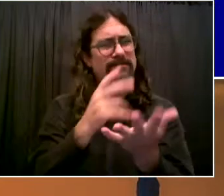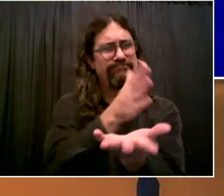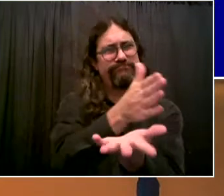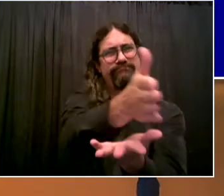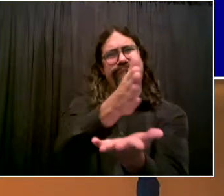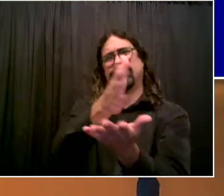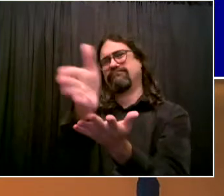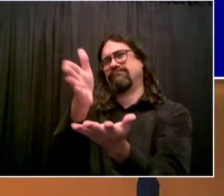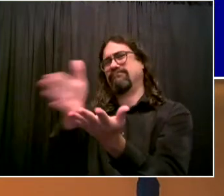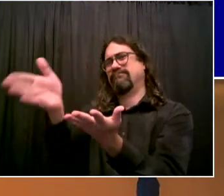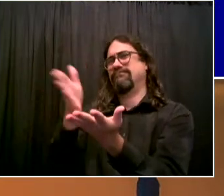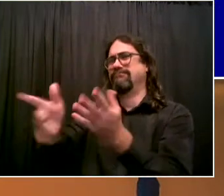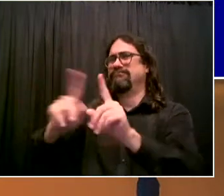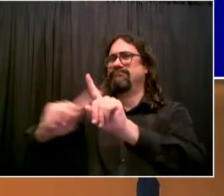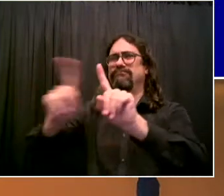IT MEANS, NOT